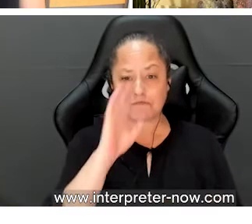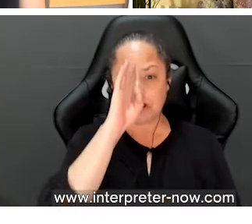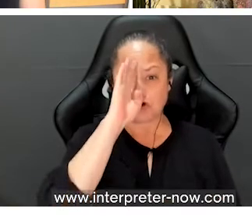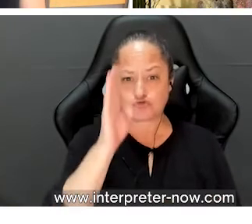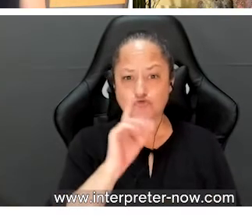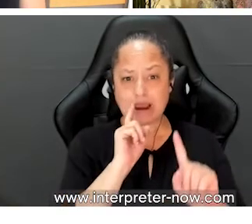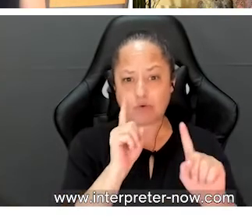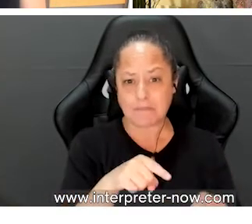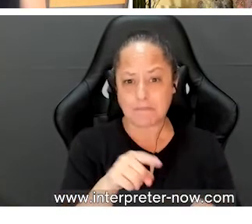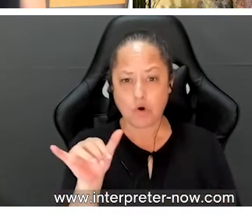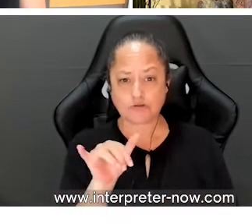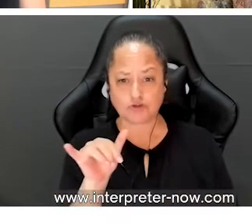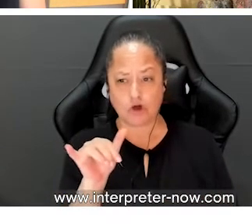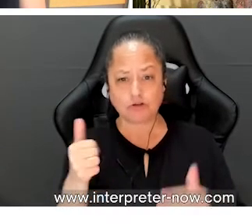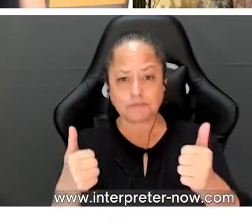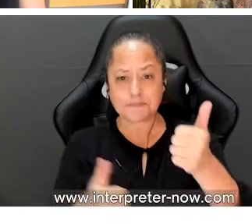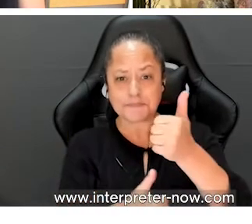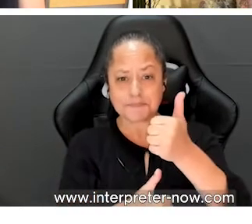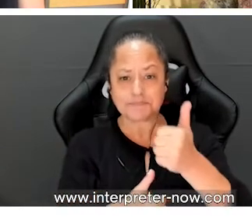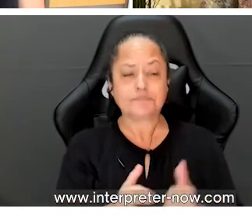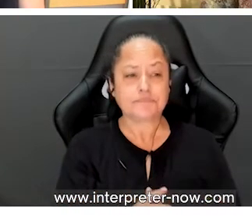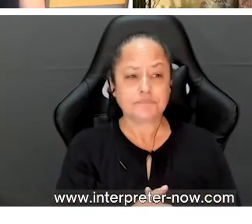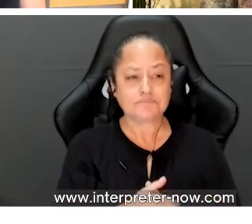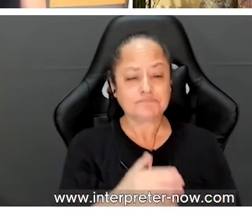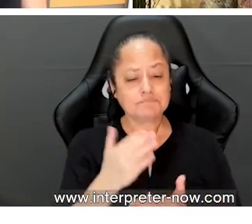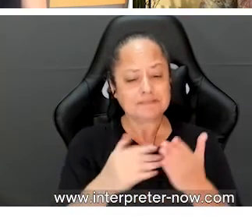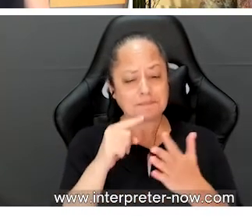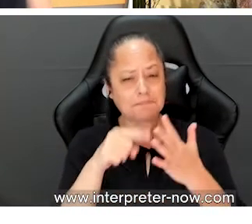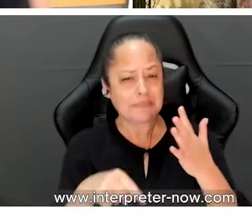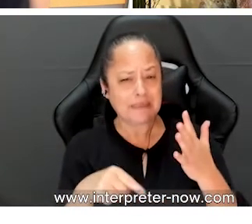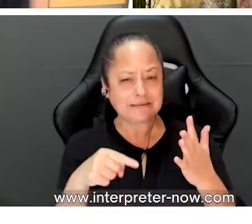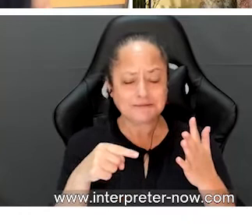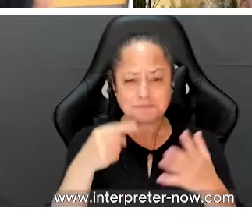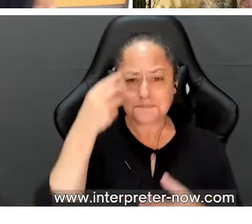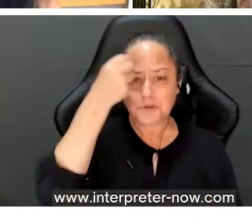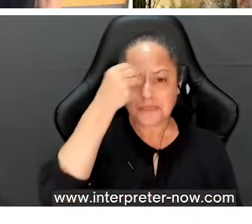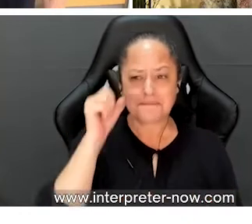What are some things for folks to think about? Yeah, no, absolutely.